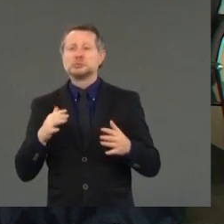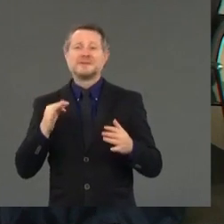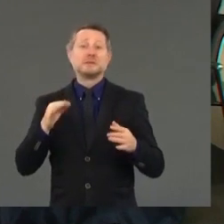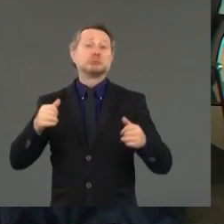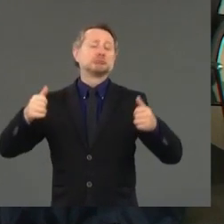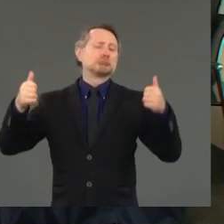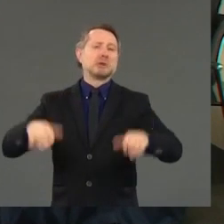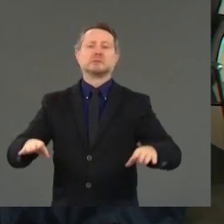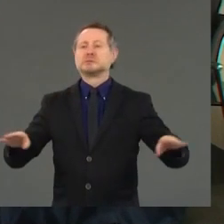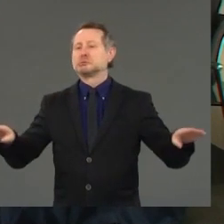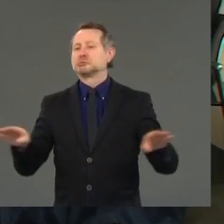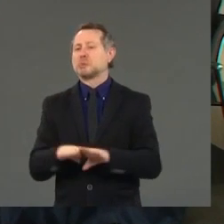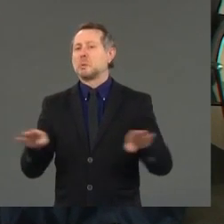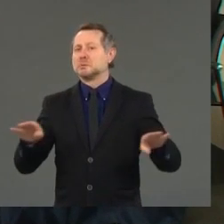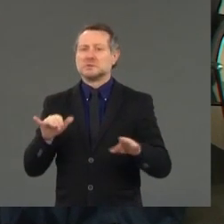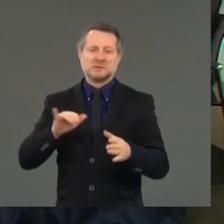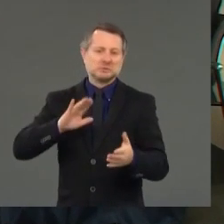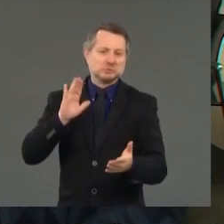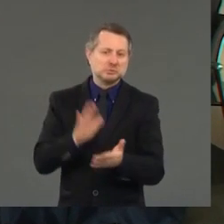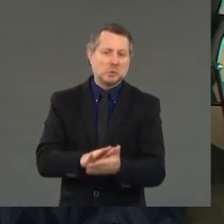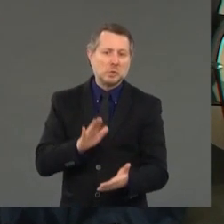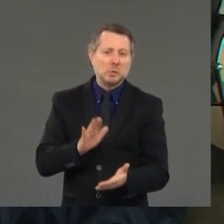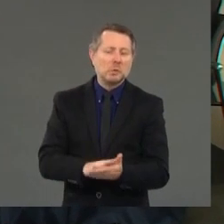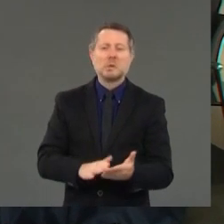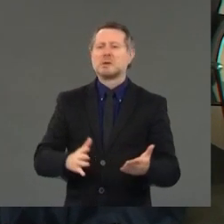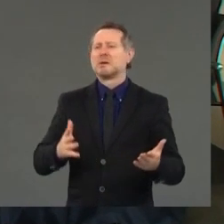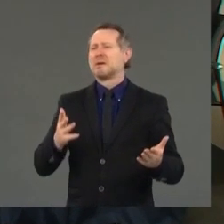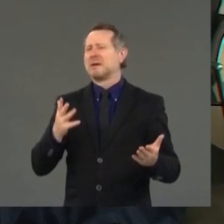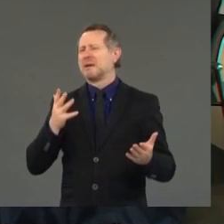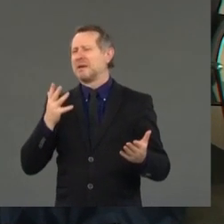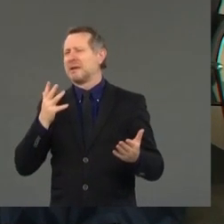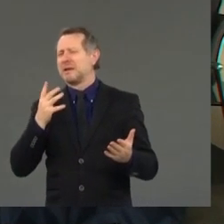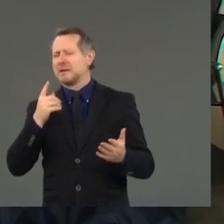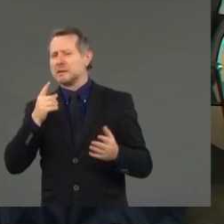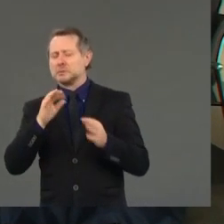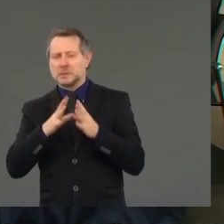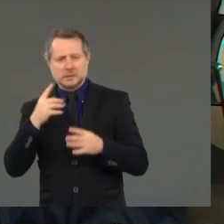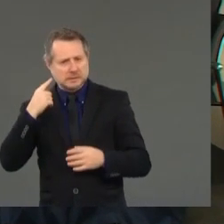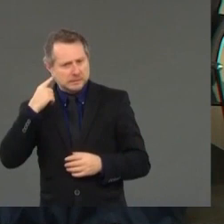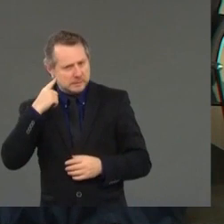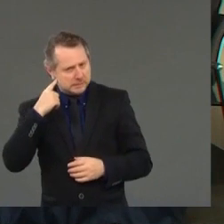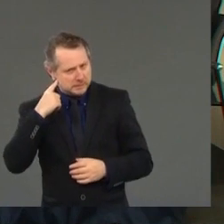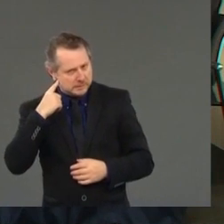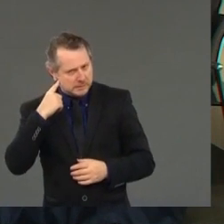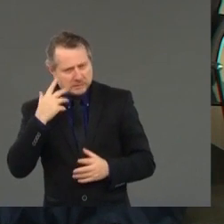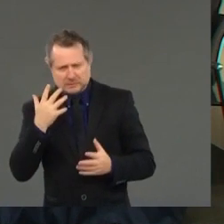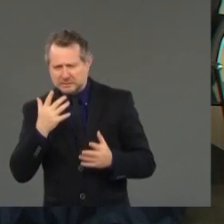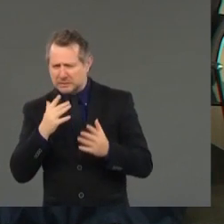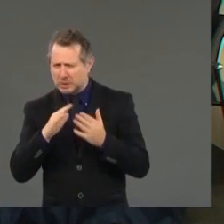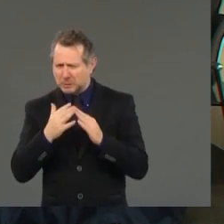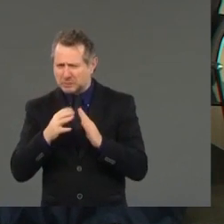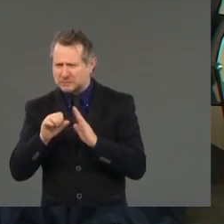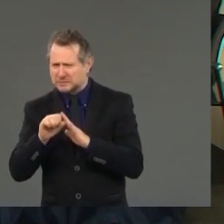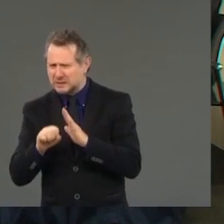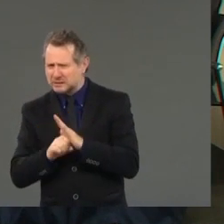WHEN IT CAME TO SHUTTING DOWN, SHUTDOWN OF THE SCHOOLS, IT SEEMS THE CITY AND THE STATE